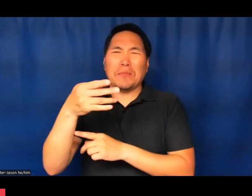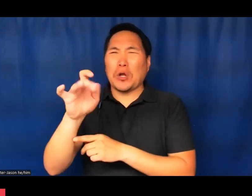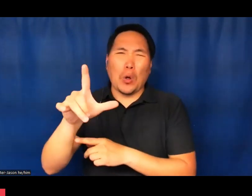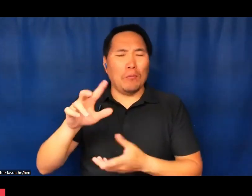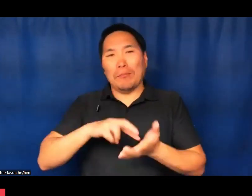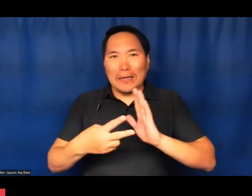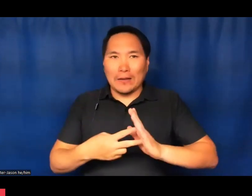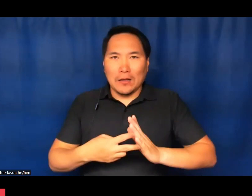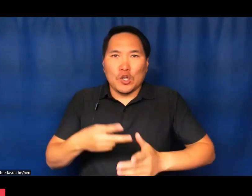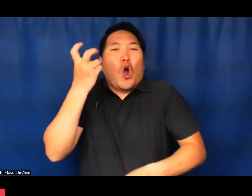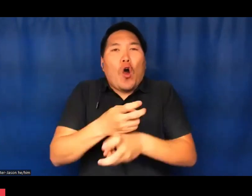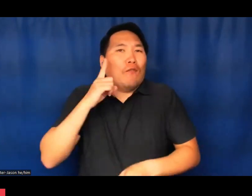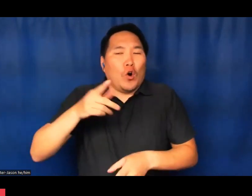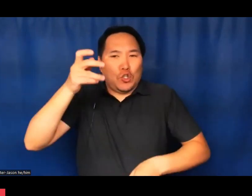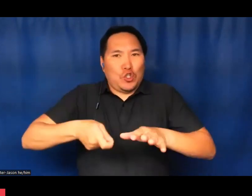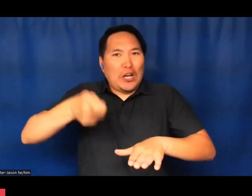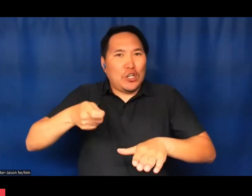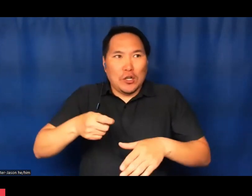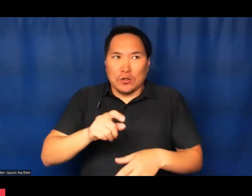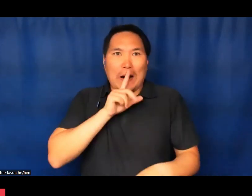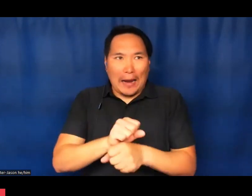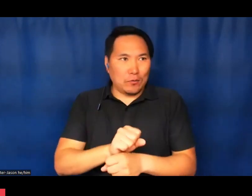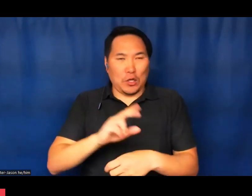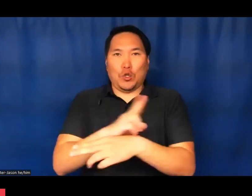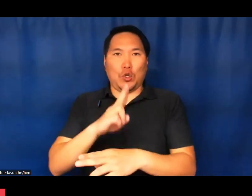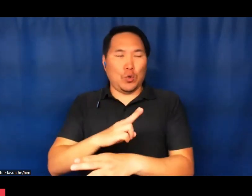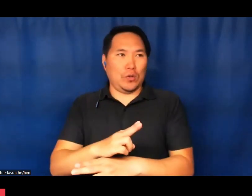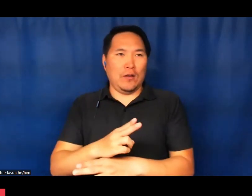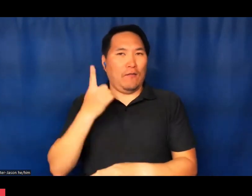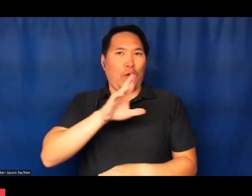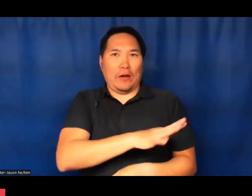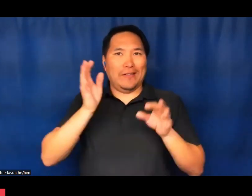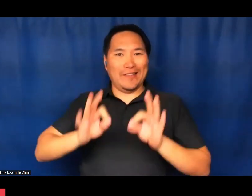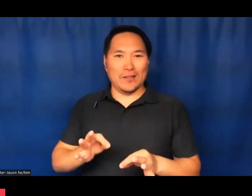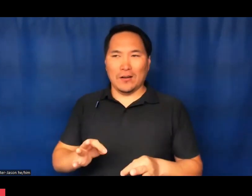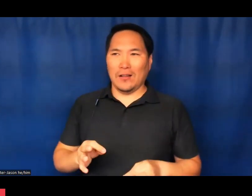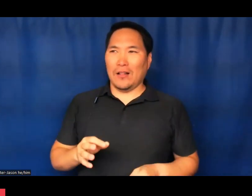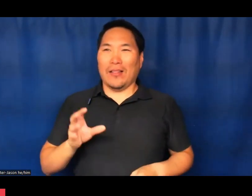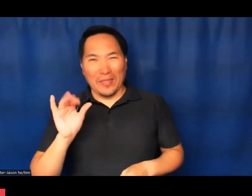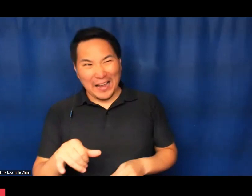to apply.And so that could signal what we're all in for in terms of decision on the merits